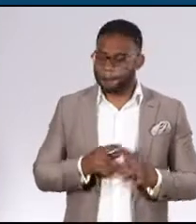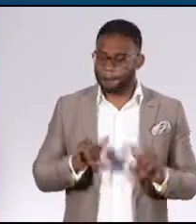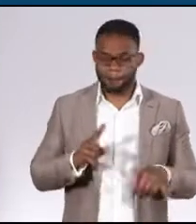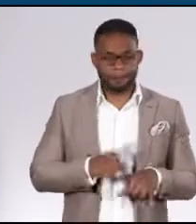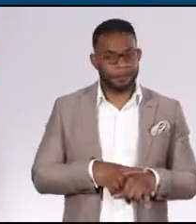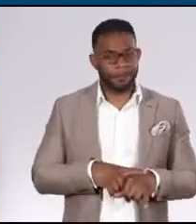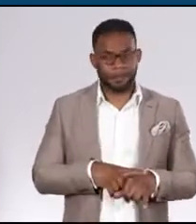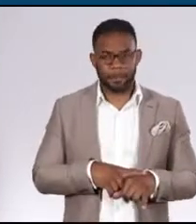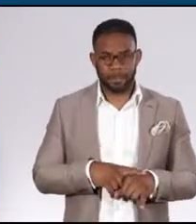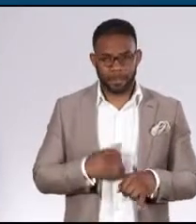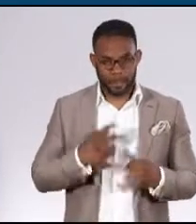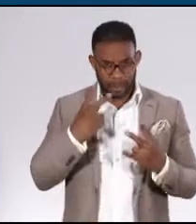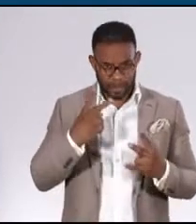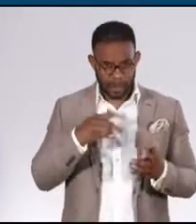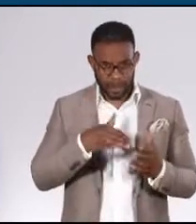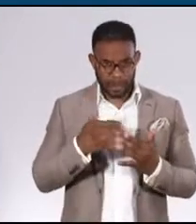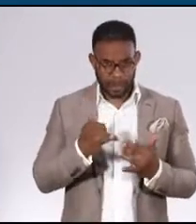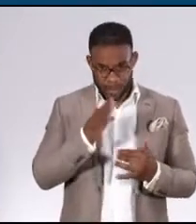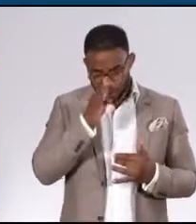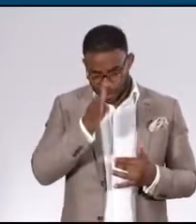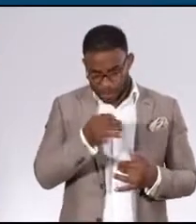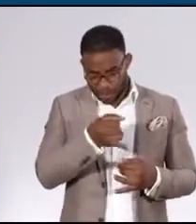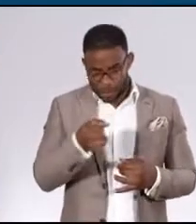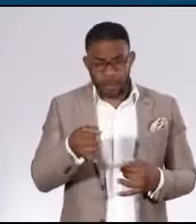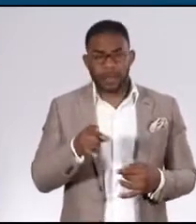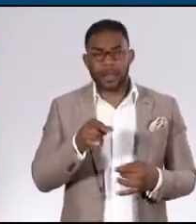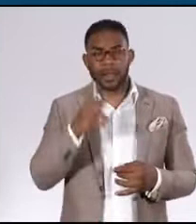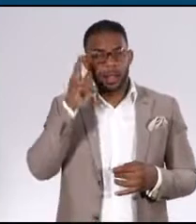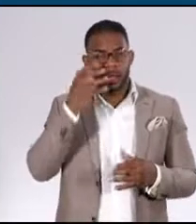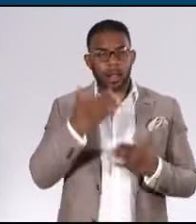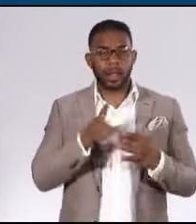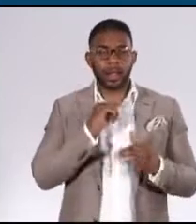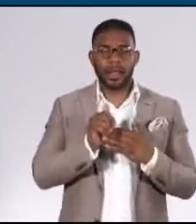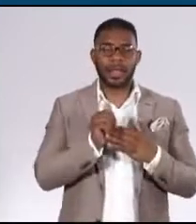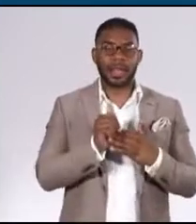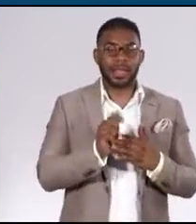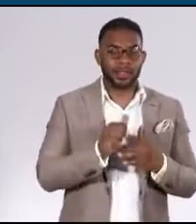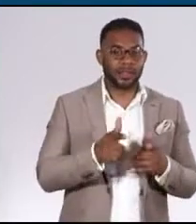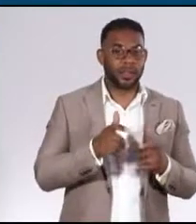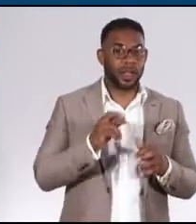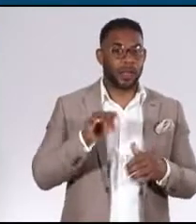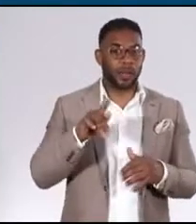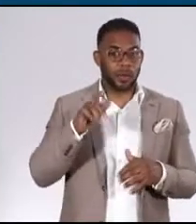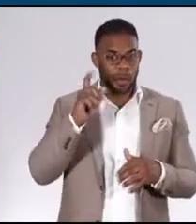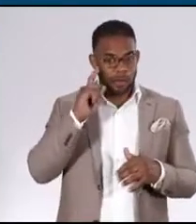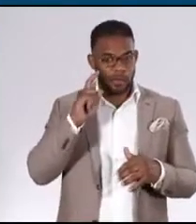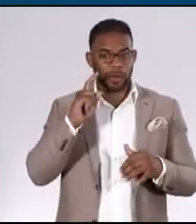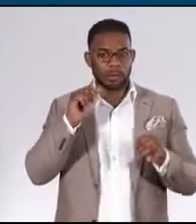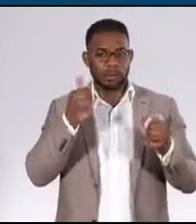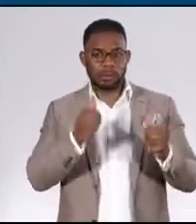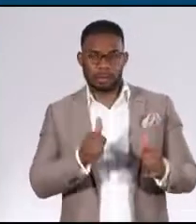or seeing in studies down the middle that hearing laws can actually lead to faster rates of brain atrophy, which then affects function as well.